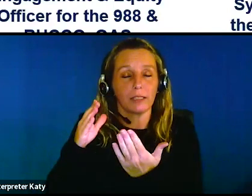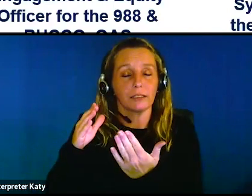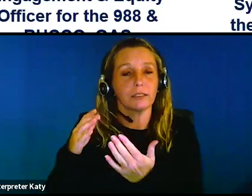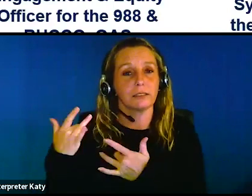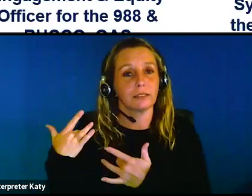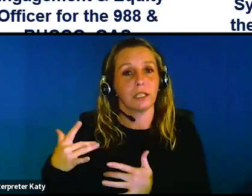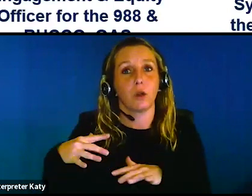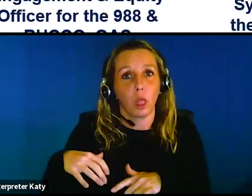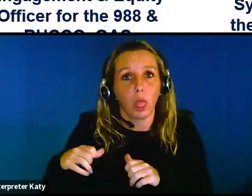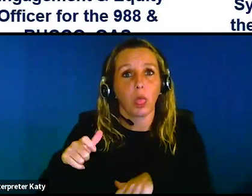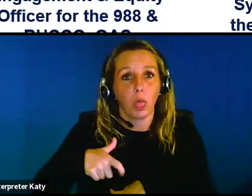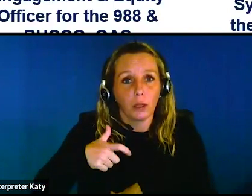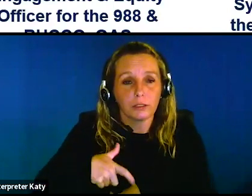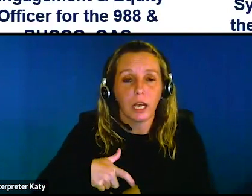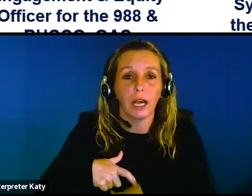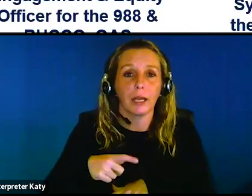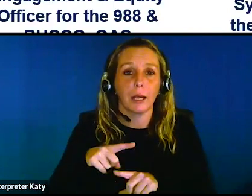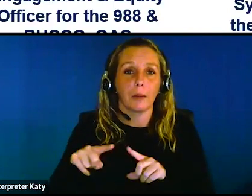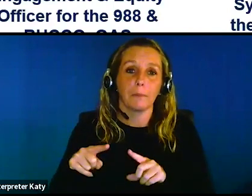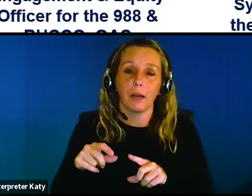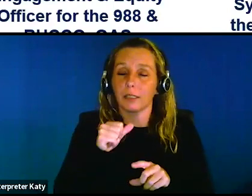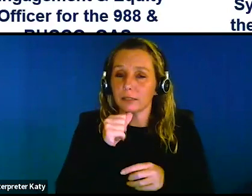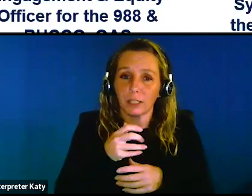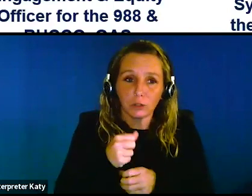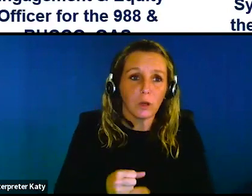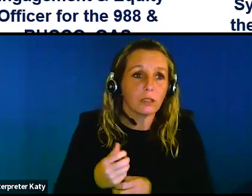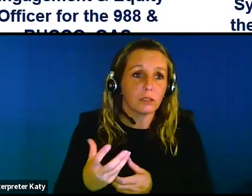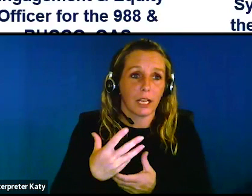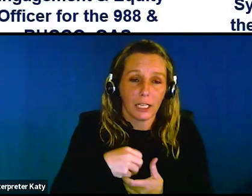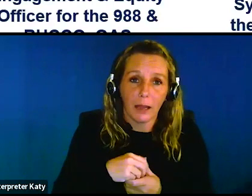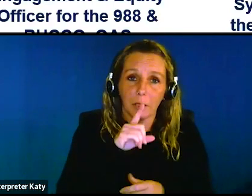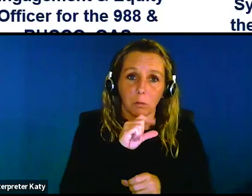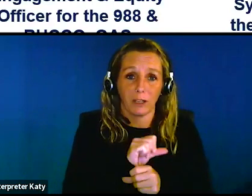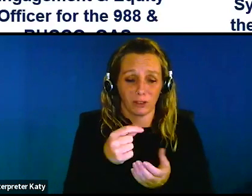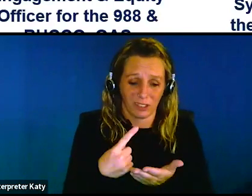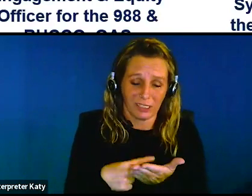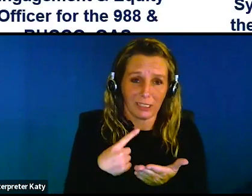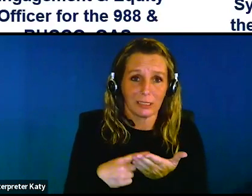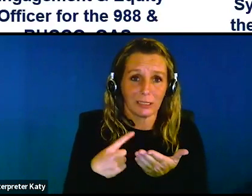and engagement are actually discussed and put on the table. So as you